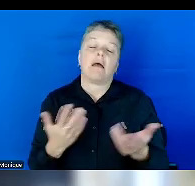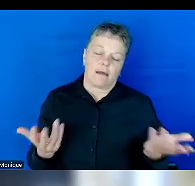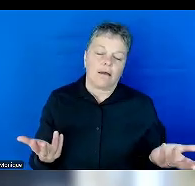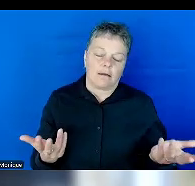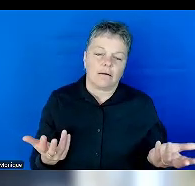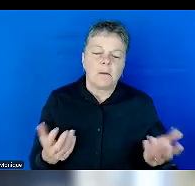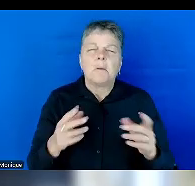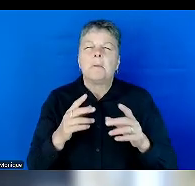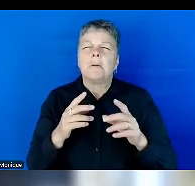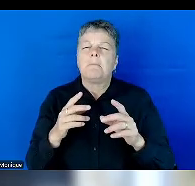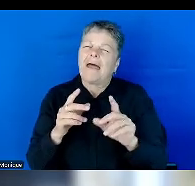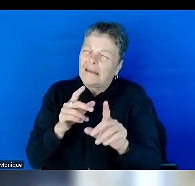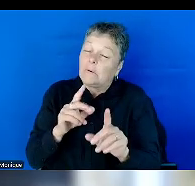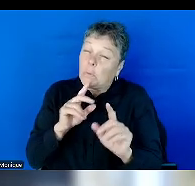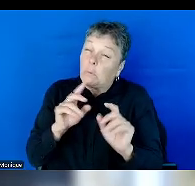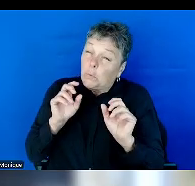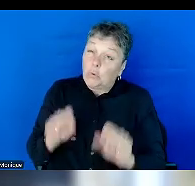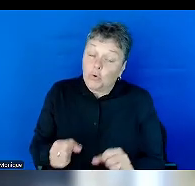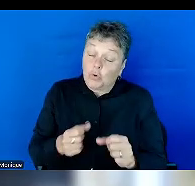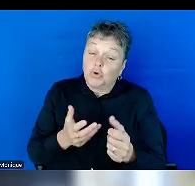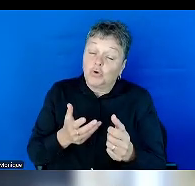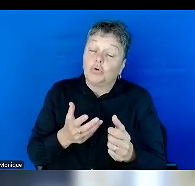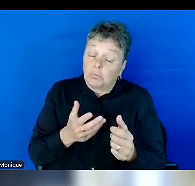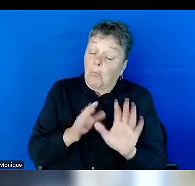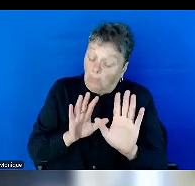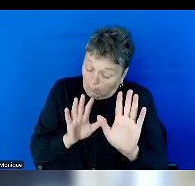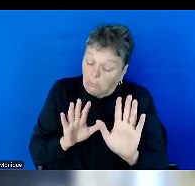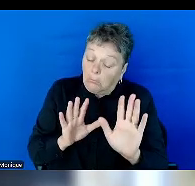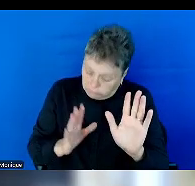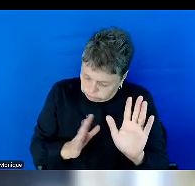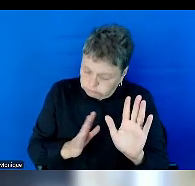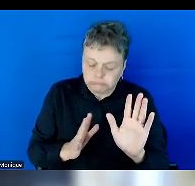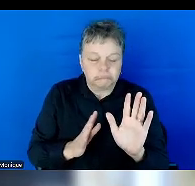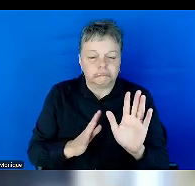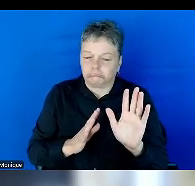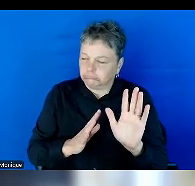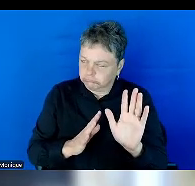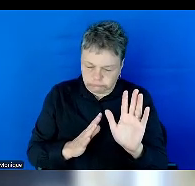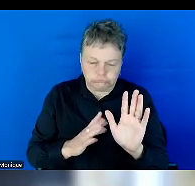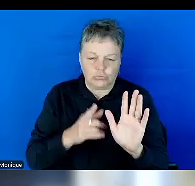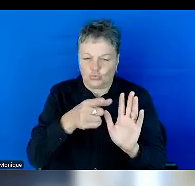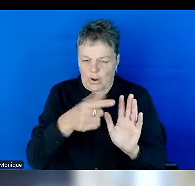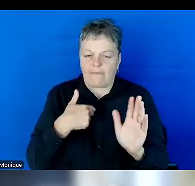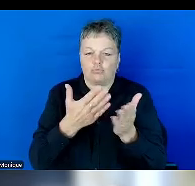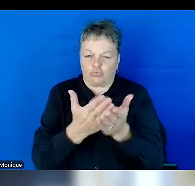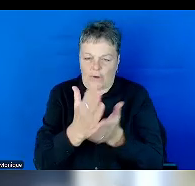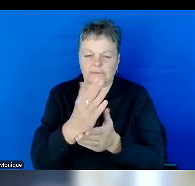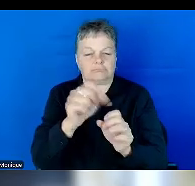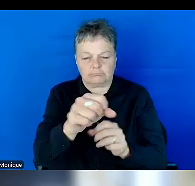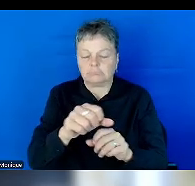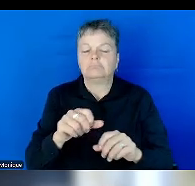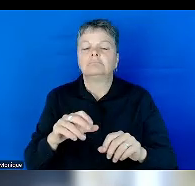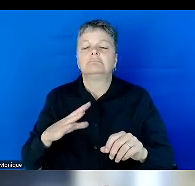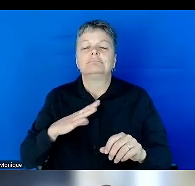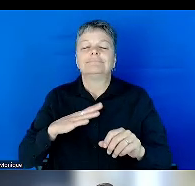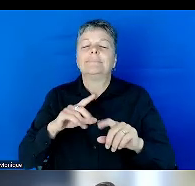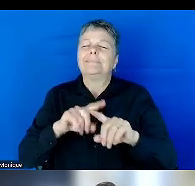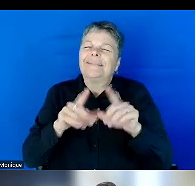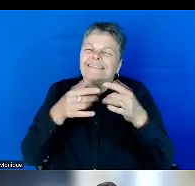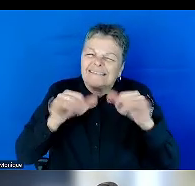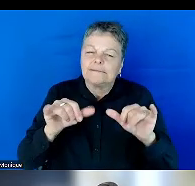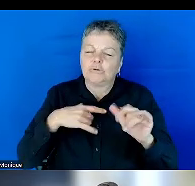also be on the phone or or at least uh be part of the of the discussion about their legal problem.